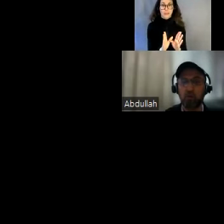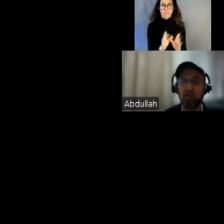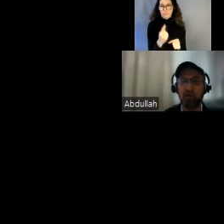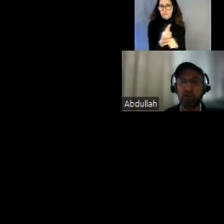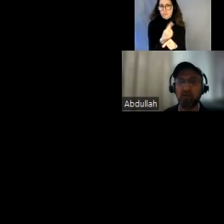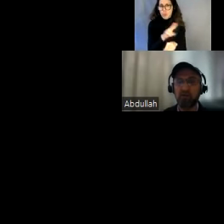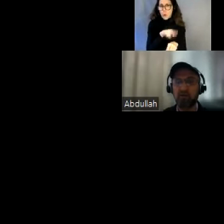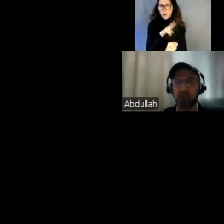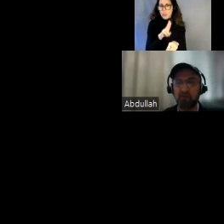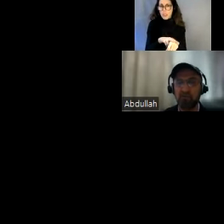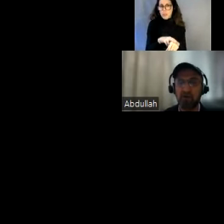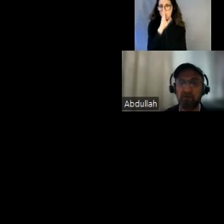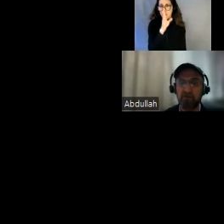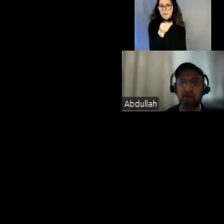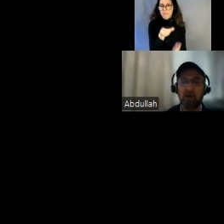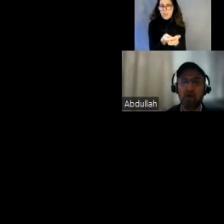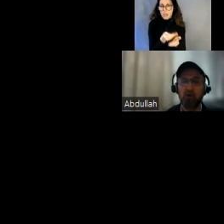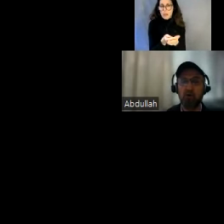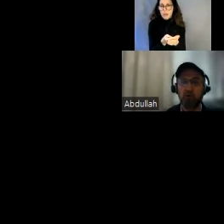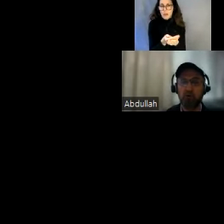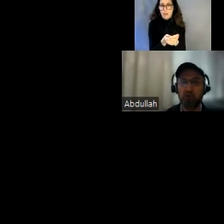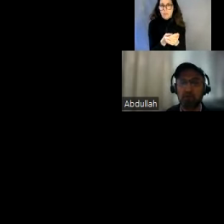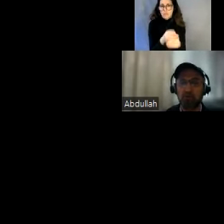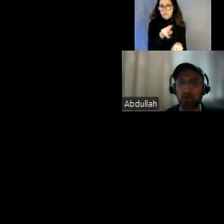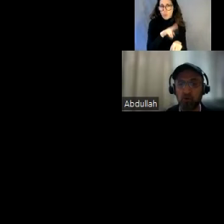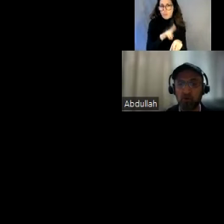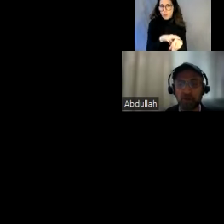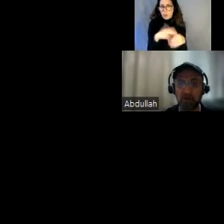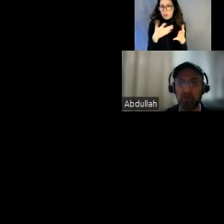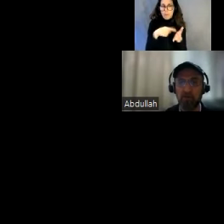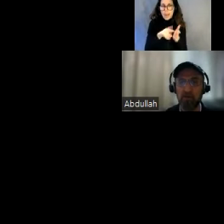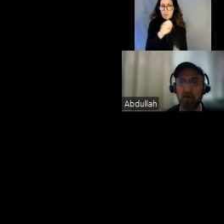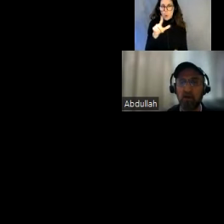So the way it works is that the self-managers would pay